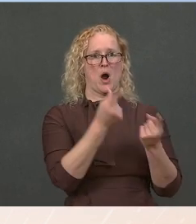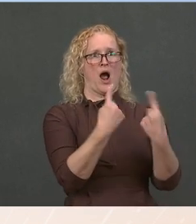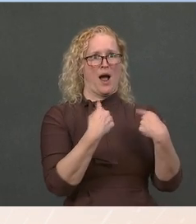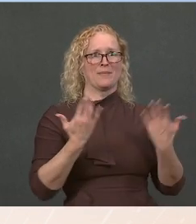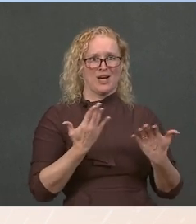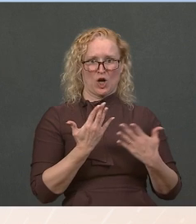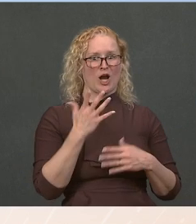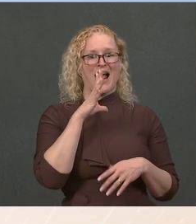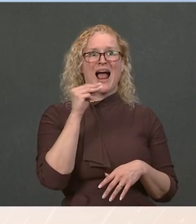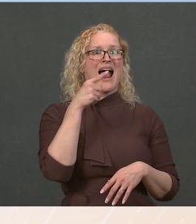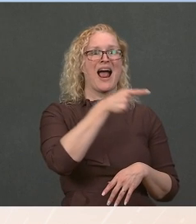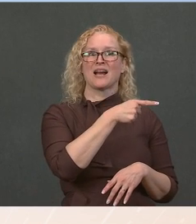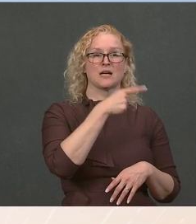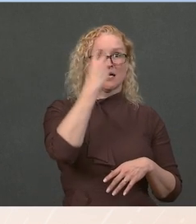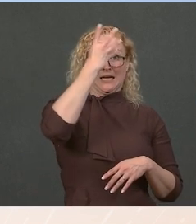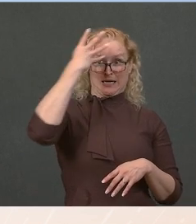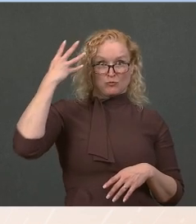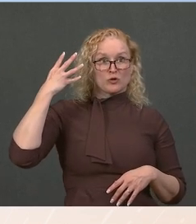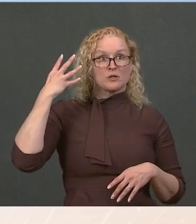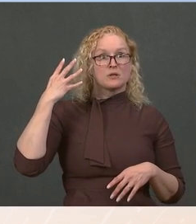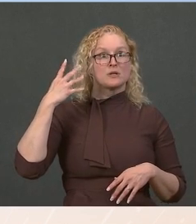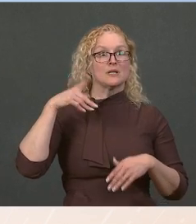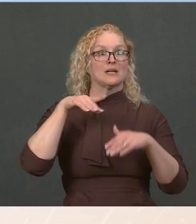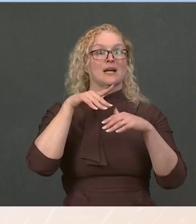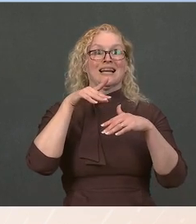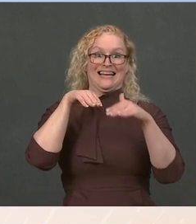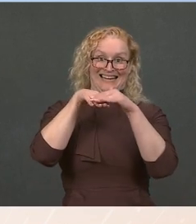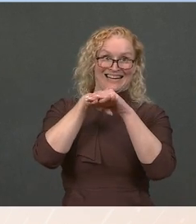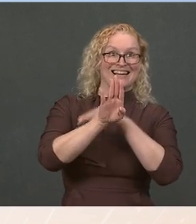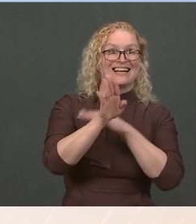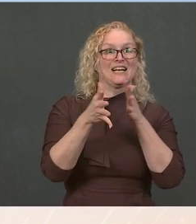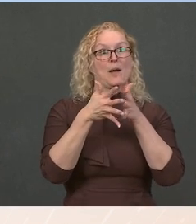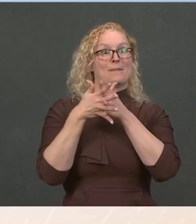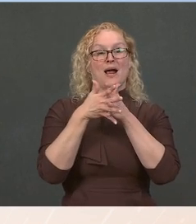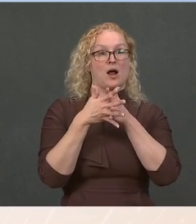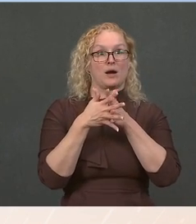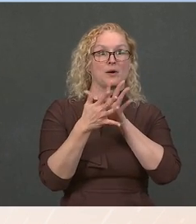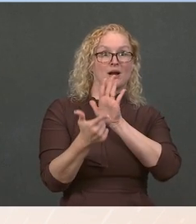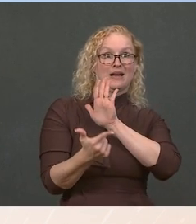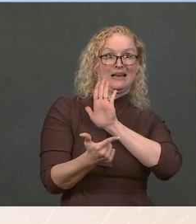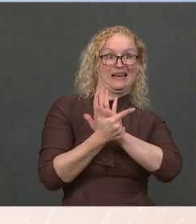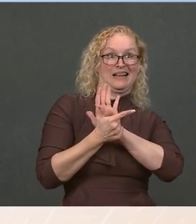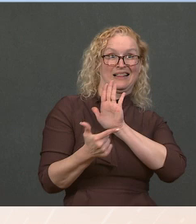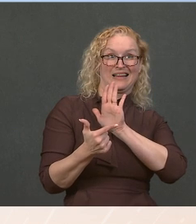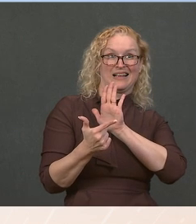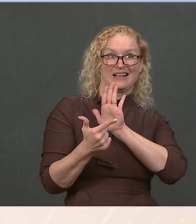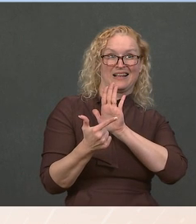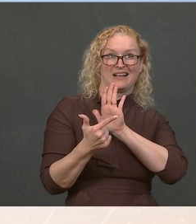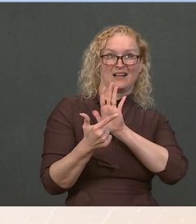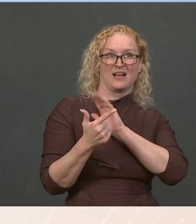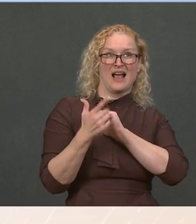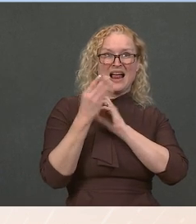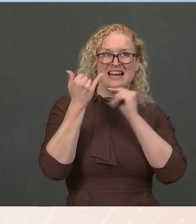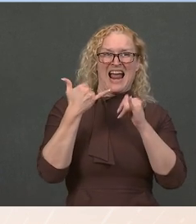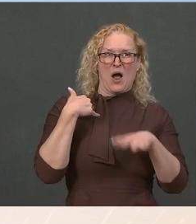That's -- you're going to have to ask them that question. The Press: Okay. We'll ask again. Ms. Jean-Pierre: Okay. Go ahead. The Press: Thanks. So, if it passes,